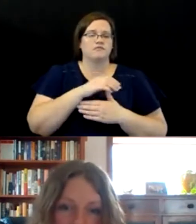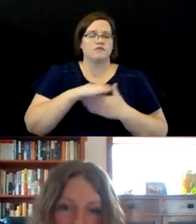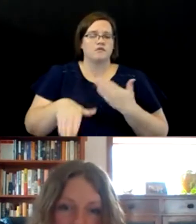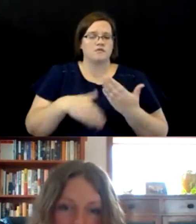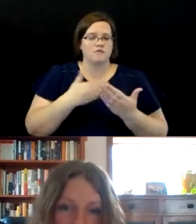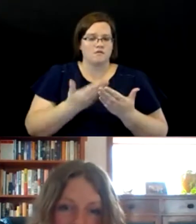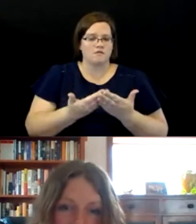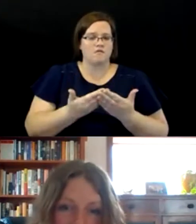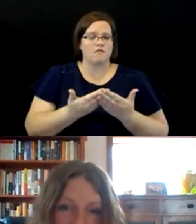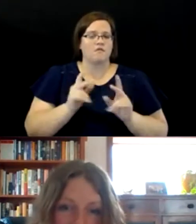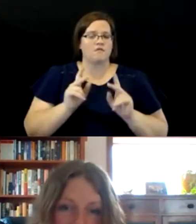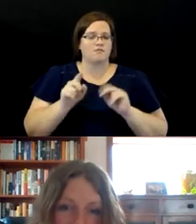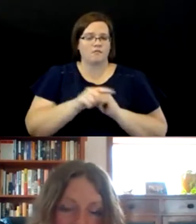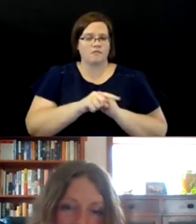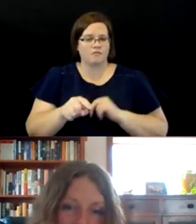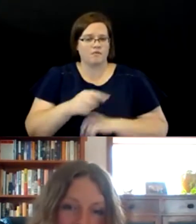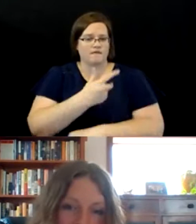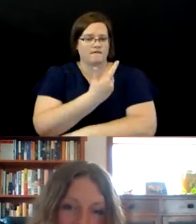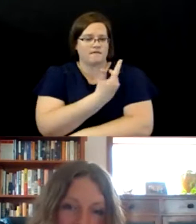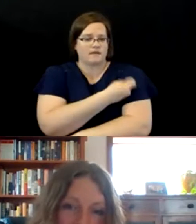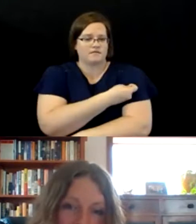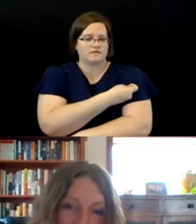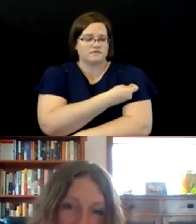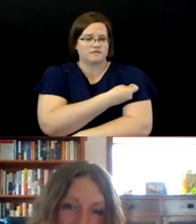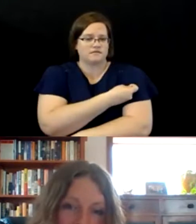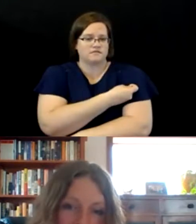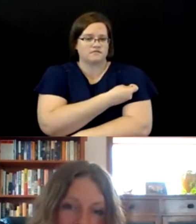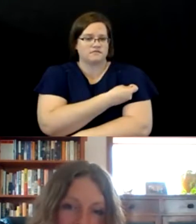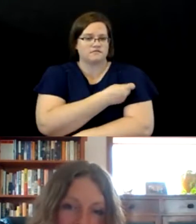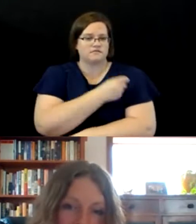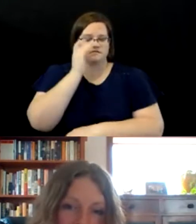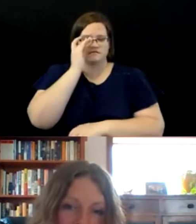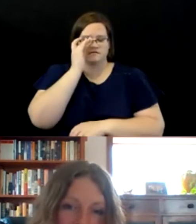because they will try and get more programs